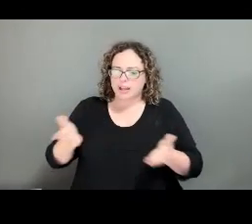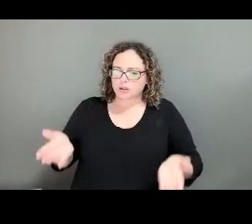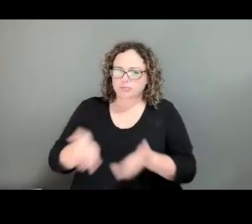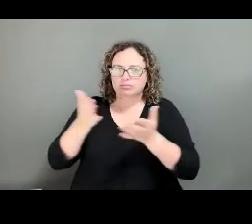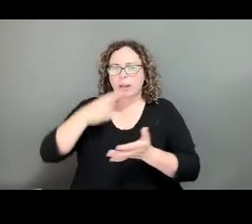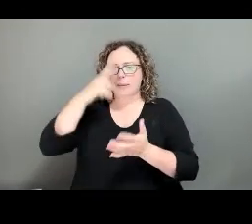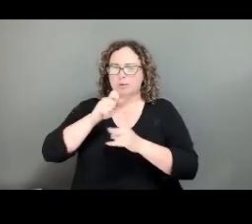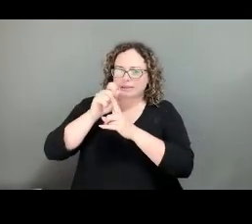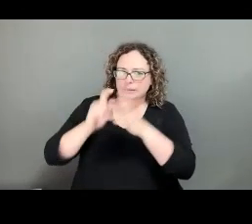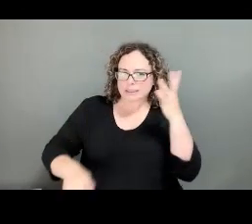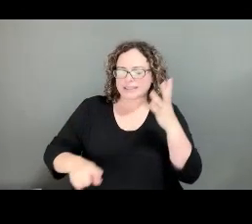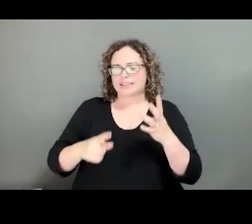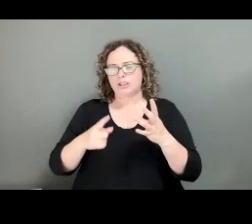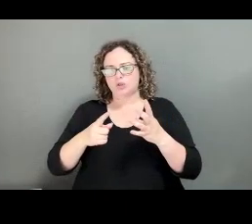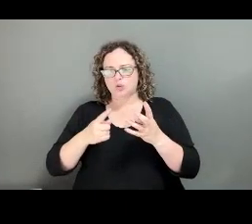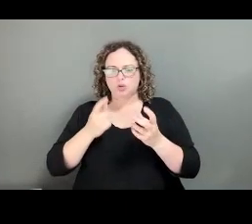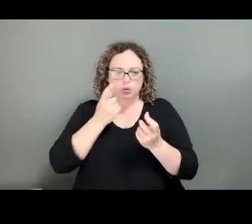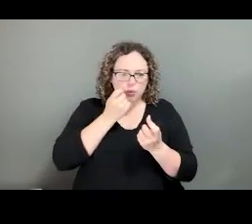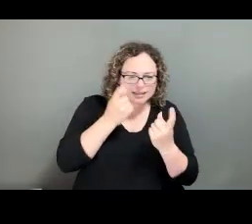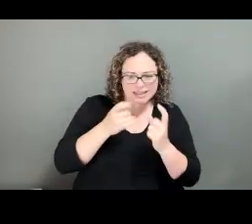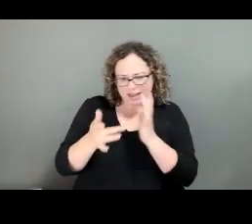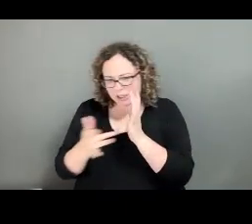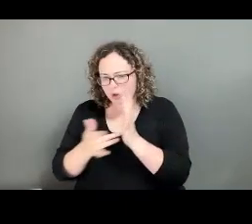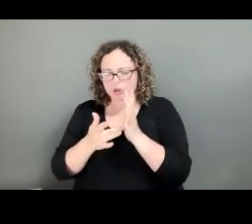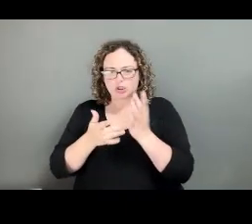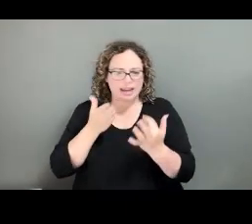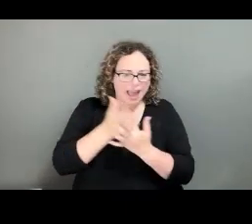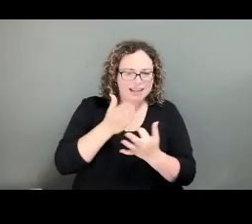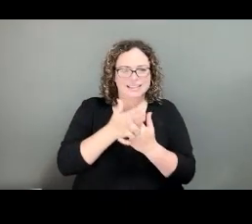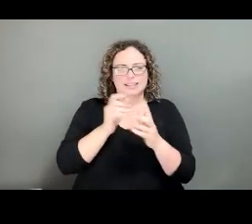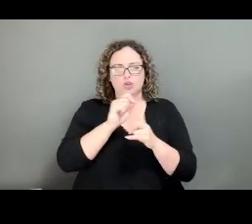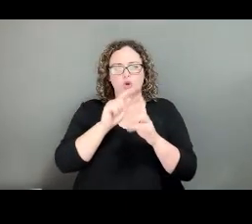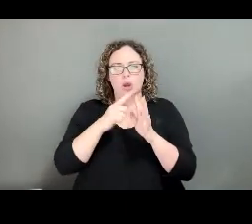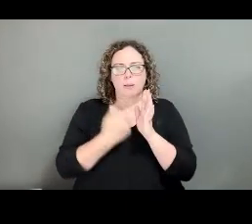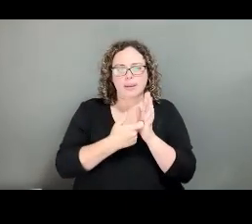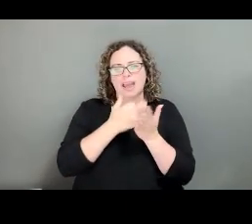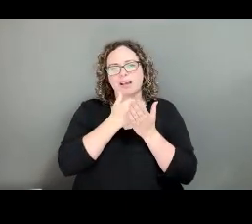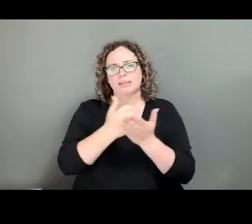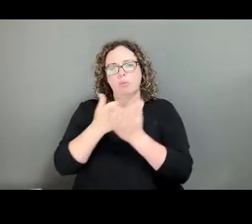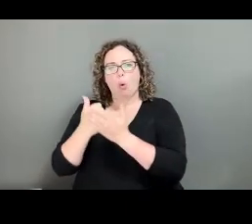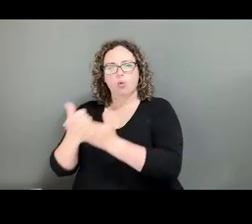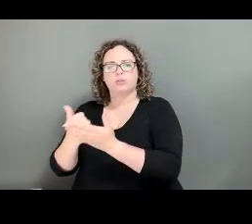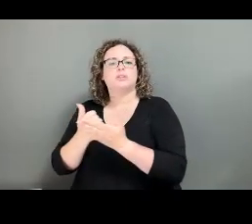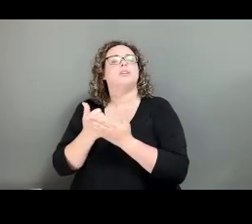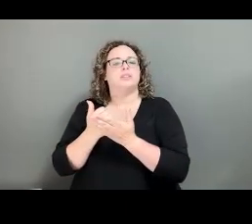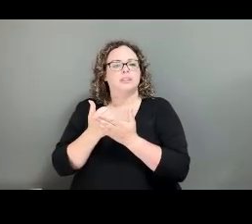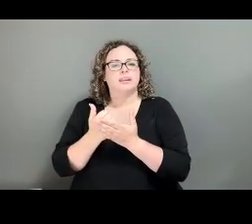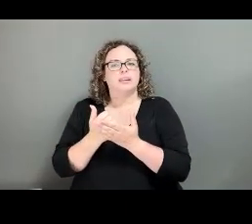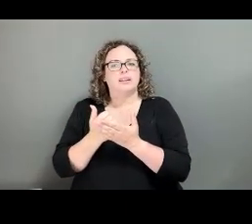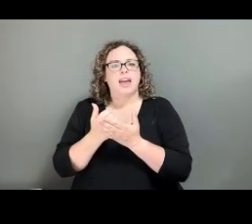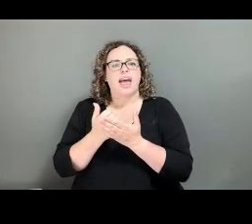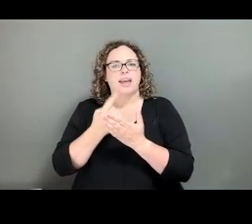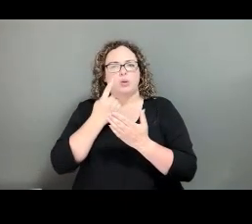To make AT decisions through access to peer support and peer-led information. And you can see our happy